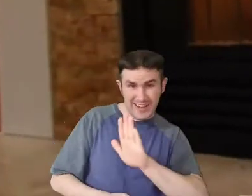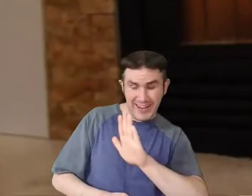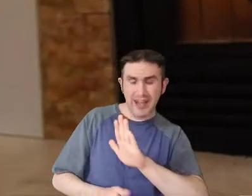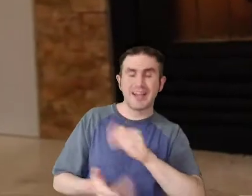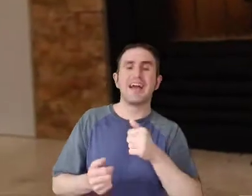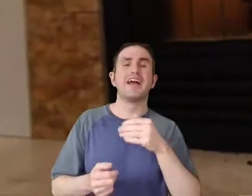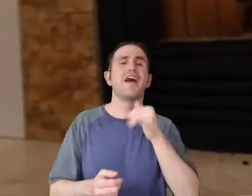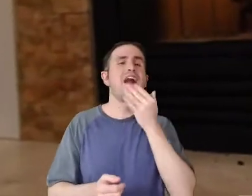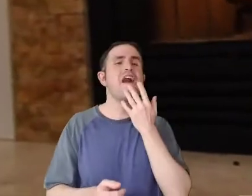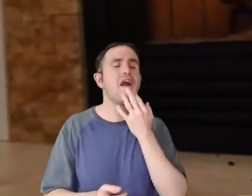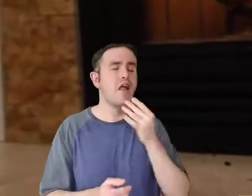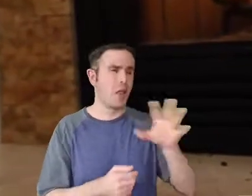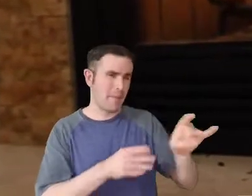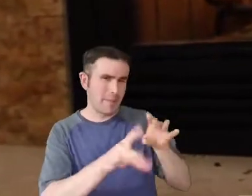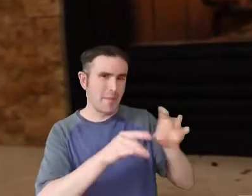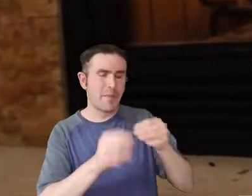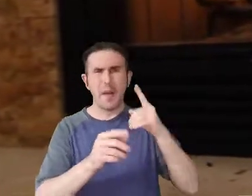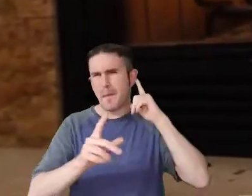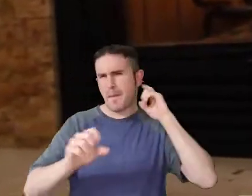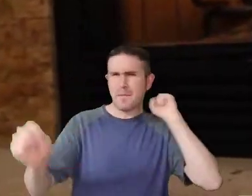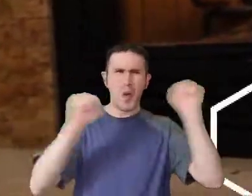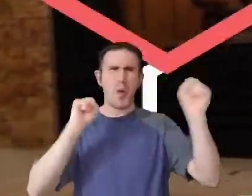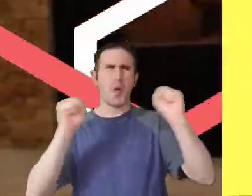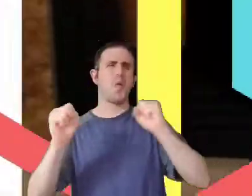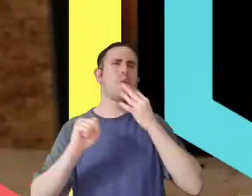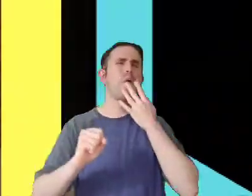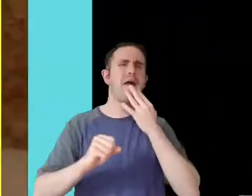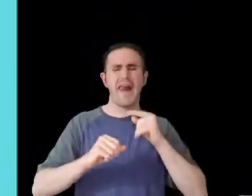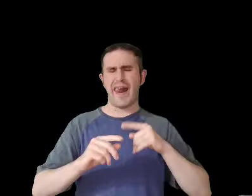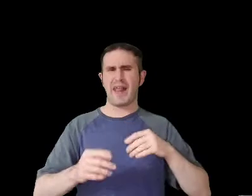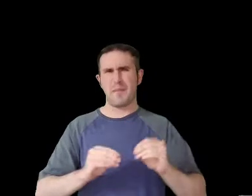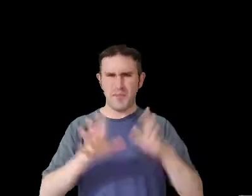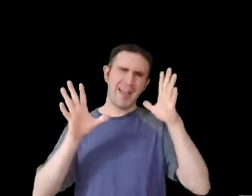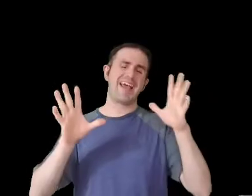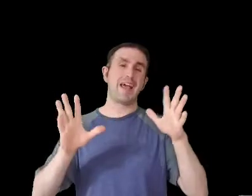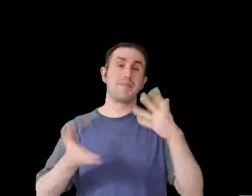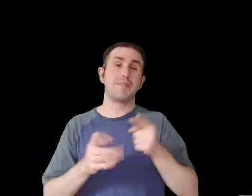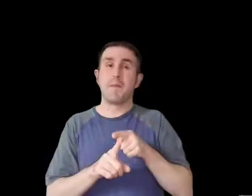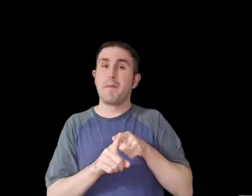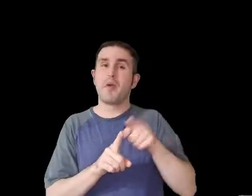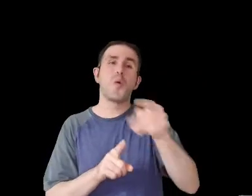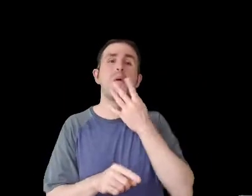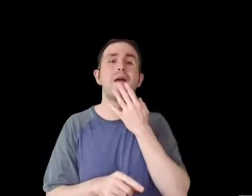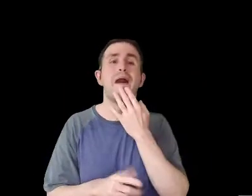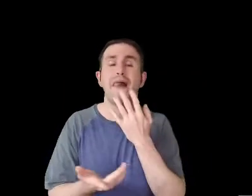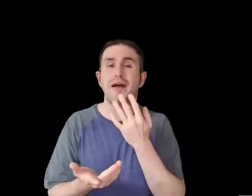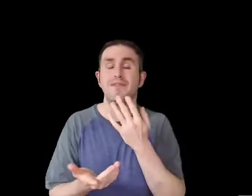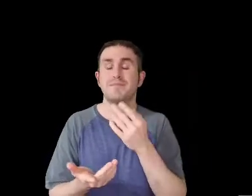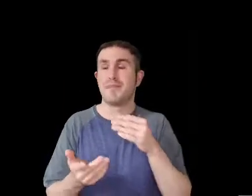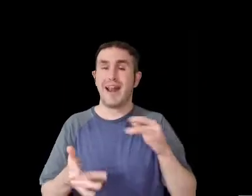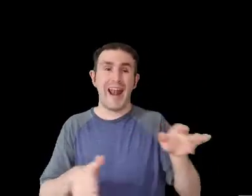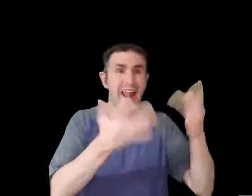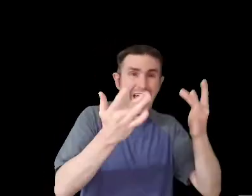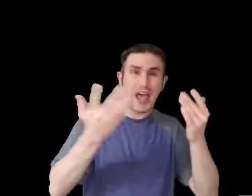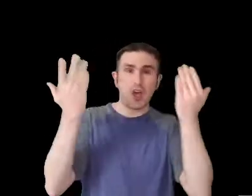reflect that, the bold, the bright hues! Maybe the the pure hues, nothing that would be toned